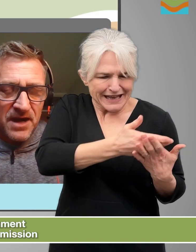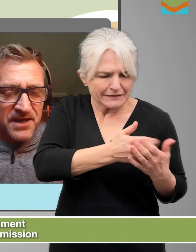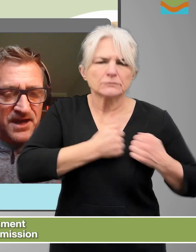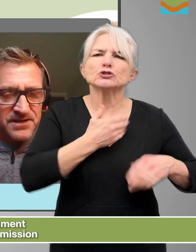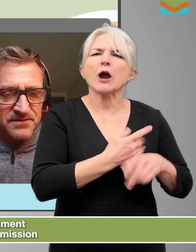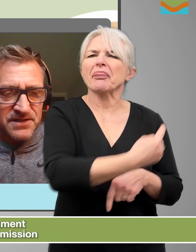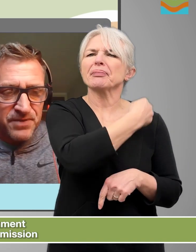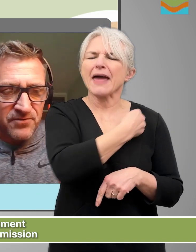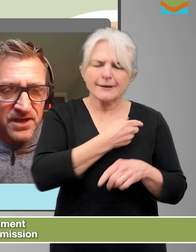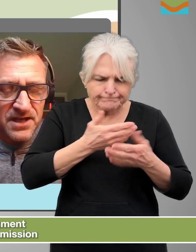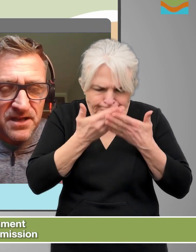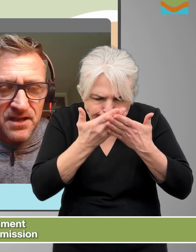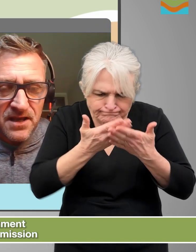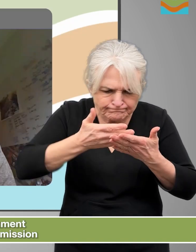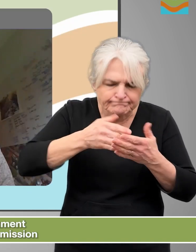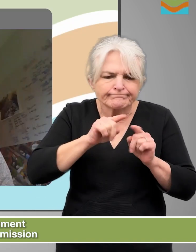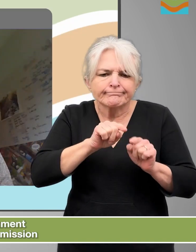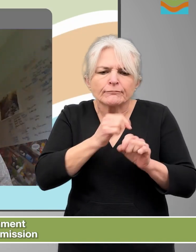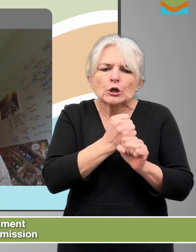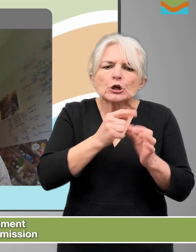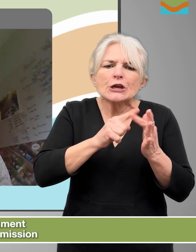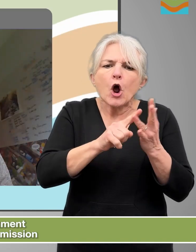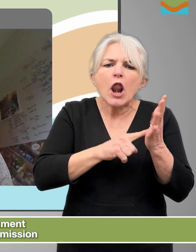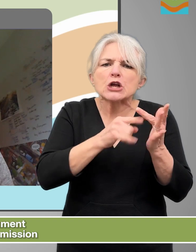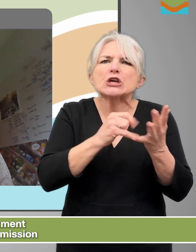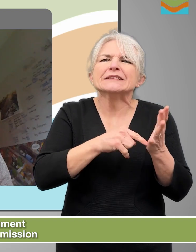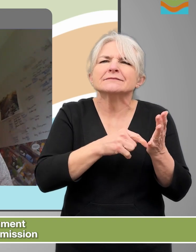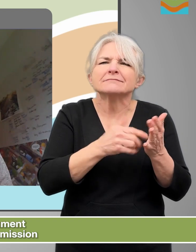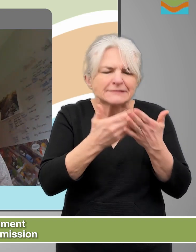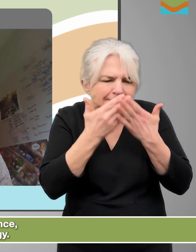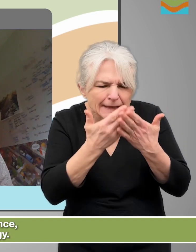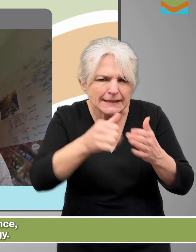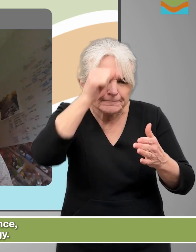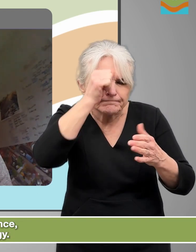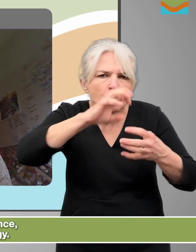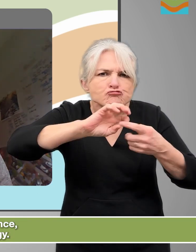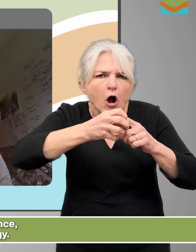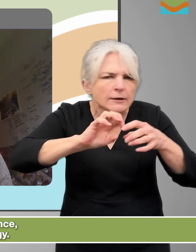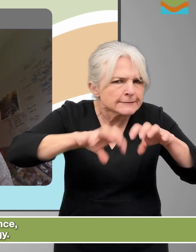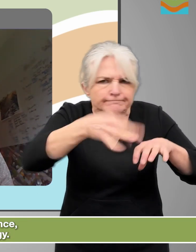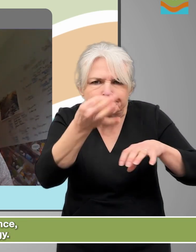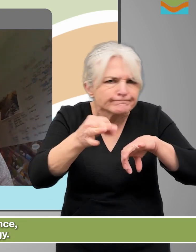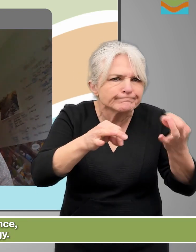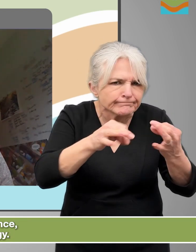I then had a period in government working at the Geospatial Commission in the Department for Science, Innovation and Technology.